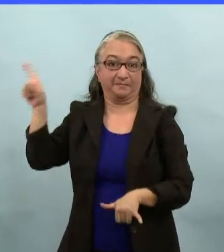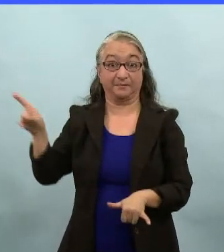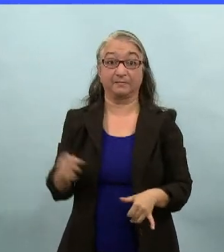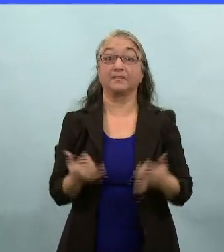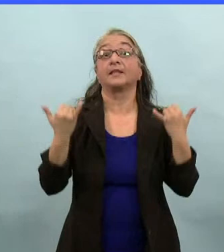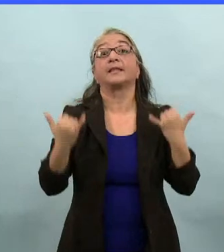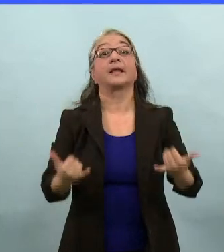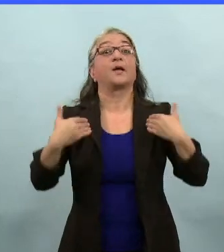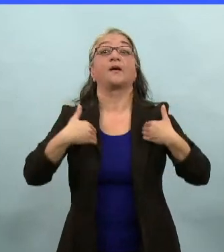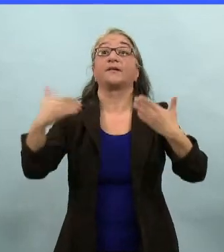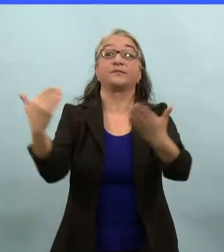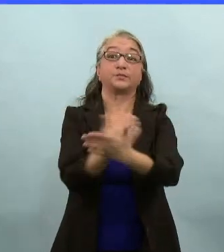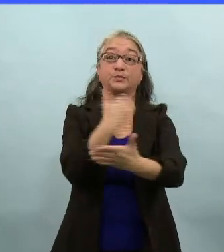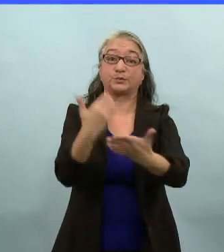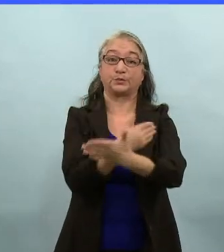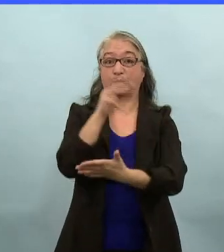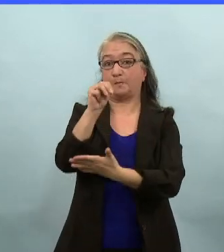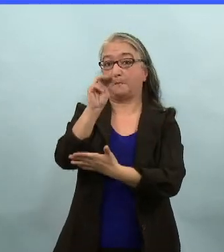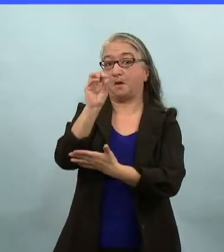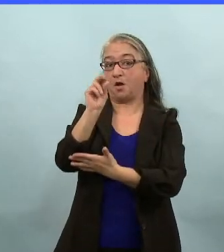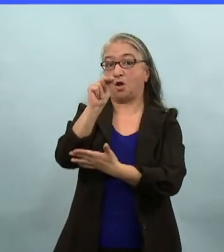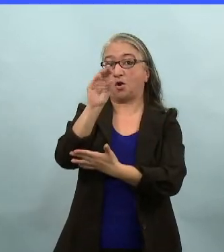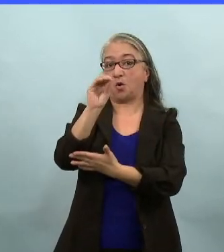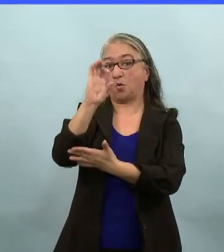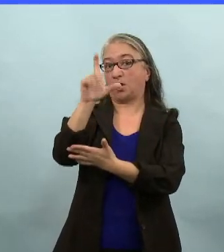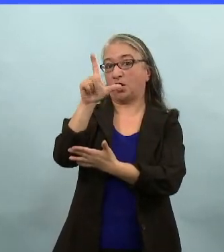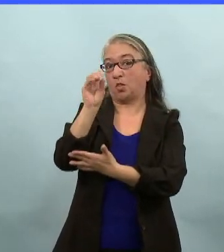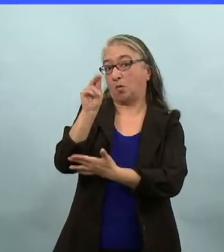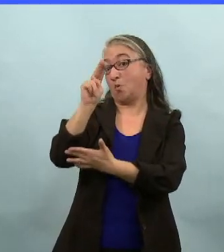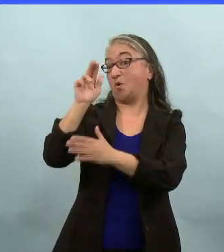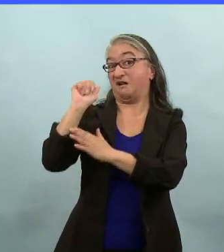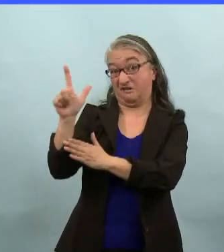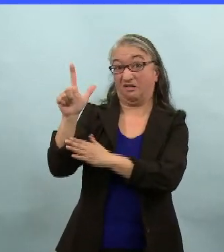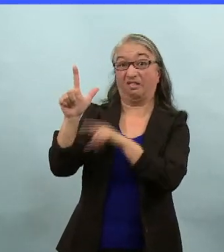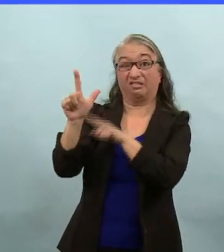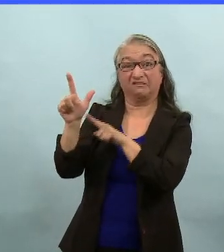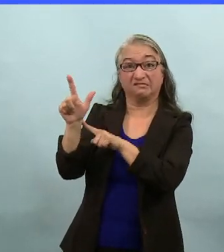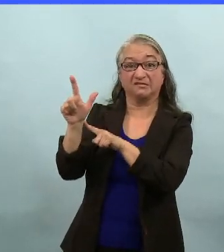are emerging we're also trying to identify cases at higher risk of severe outcomes